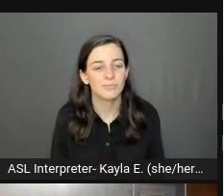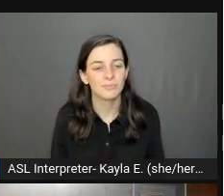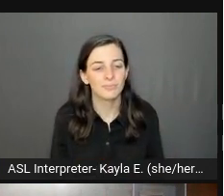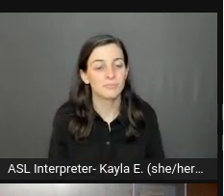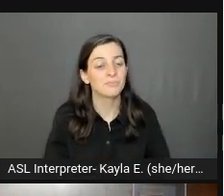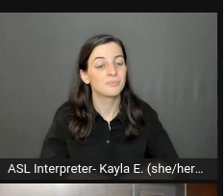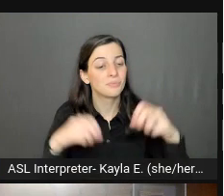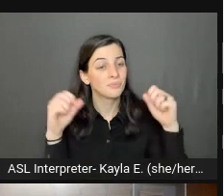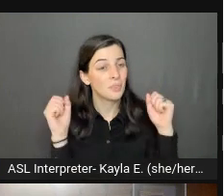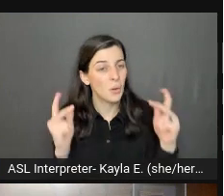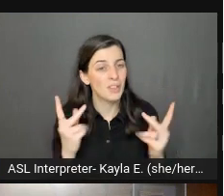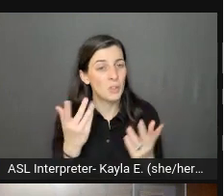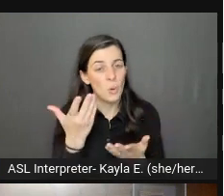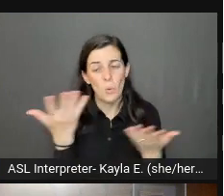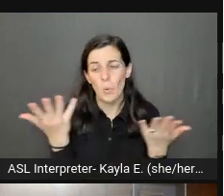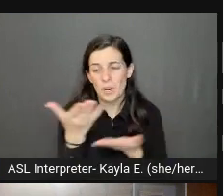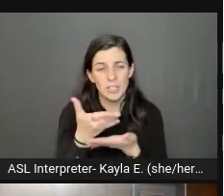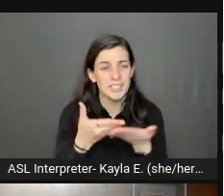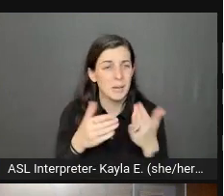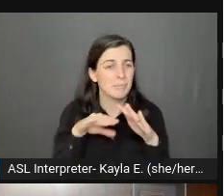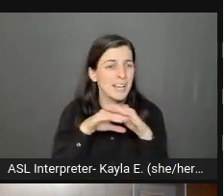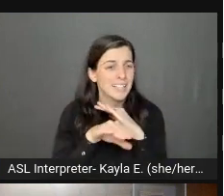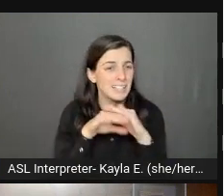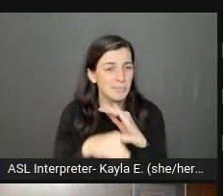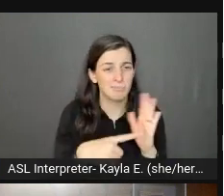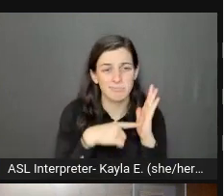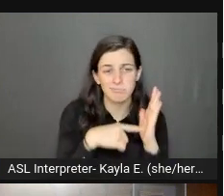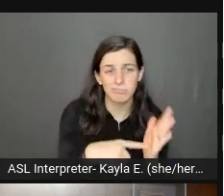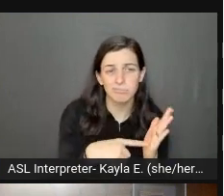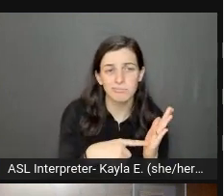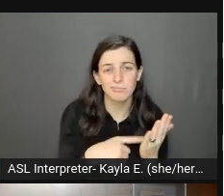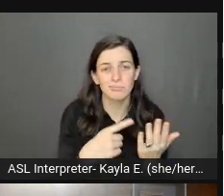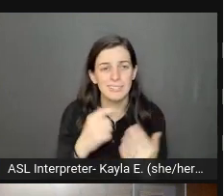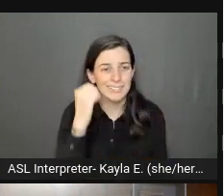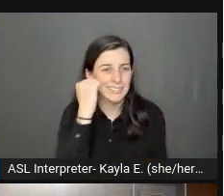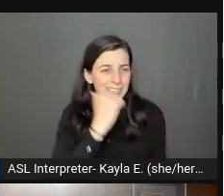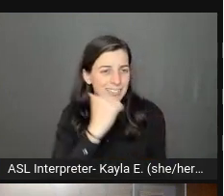What are some accessibility examples and some daily accessibility examples